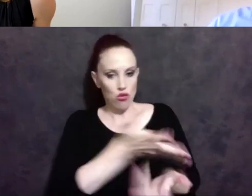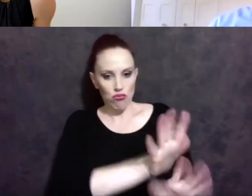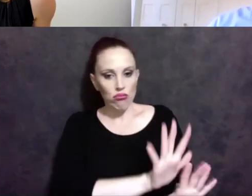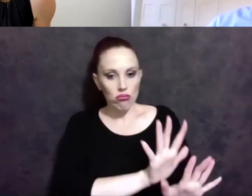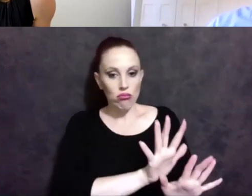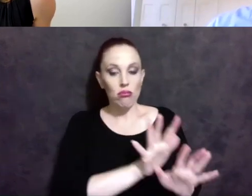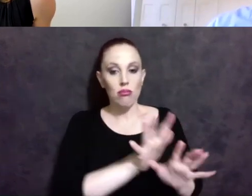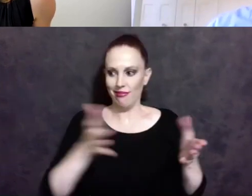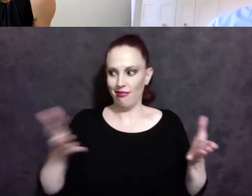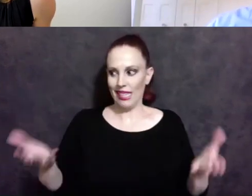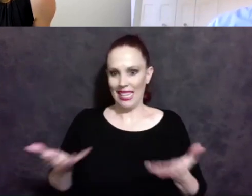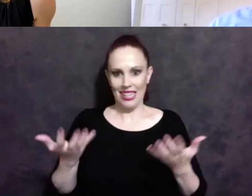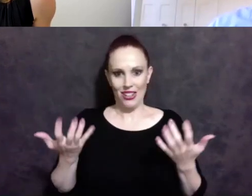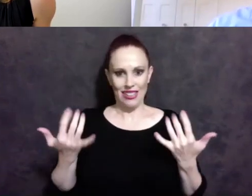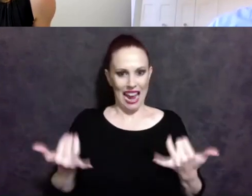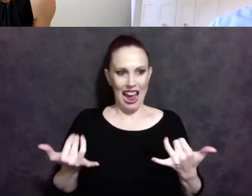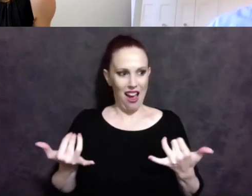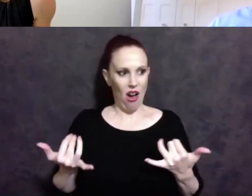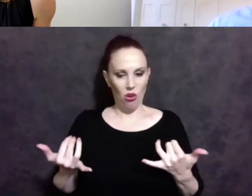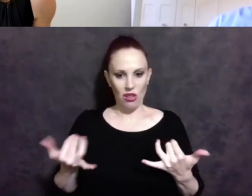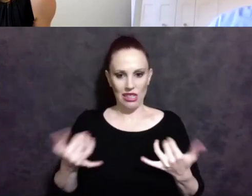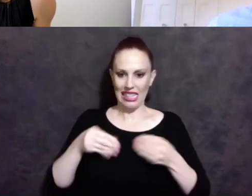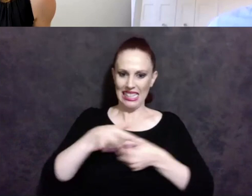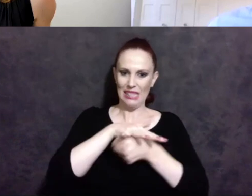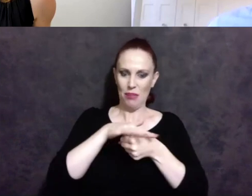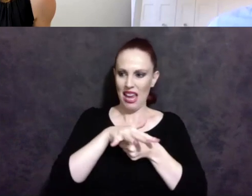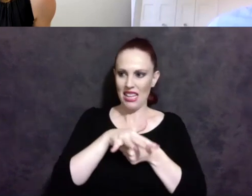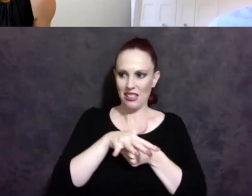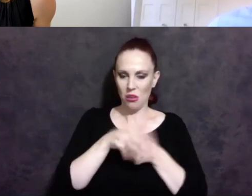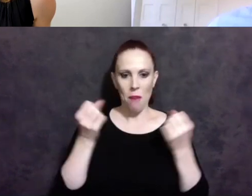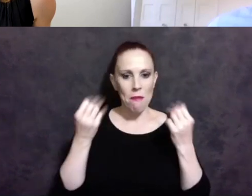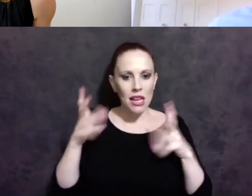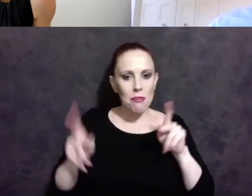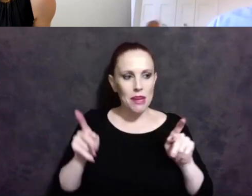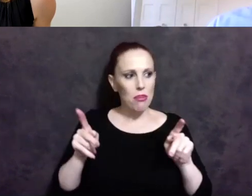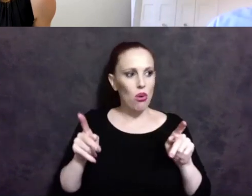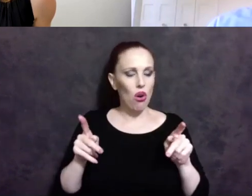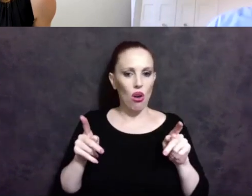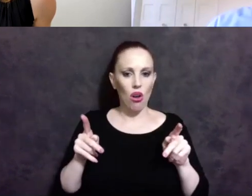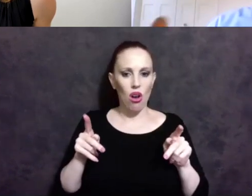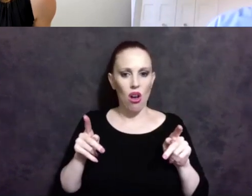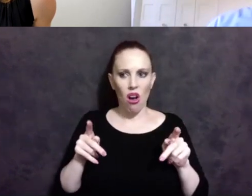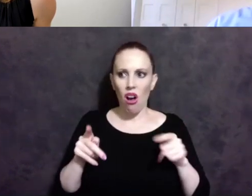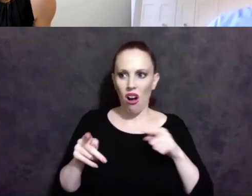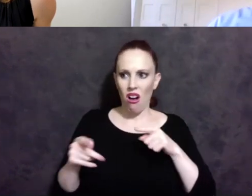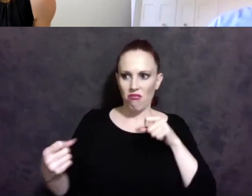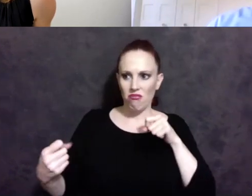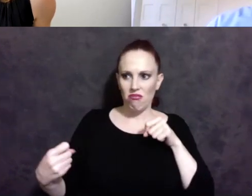really are in a space where so many people are connecting with what's going on and we